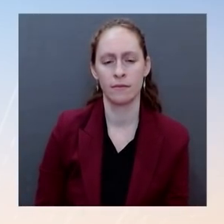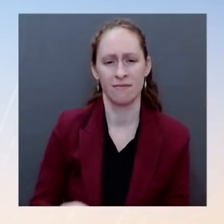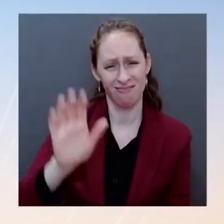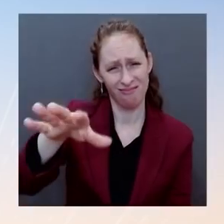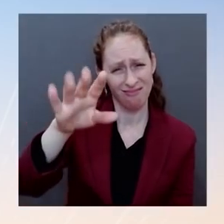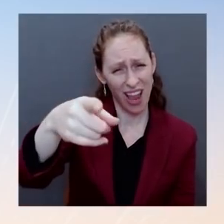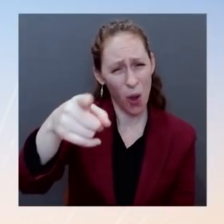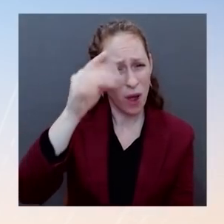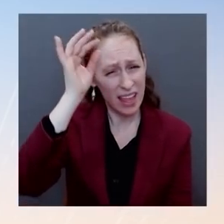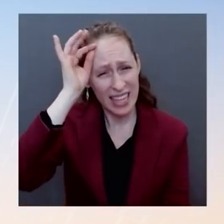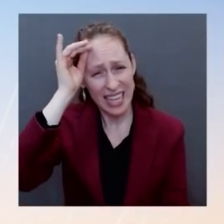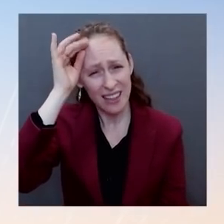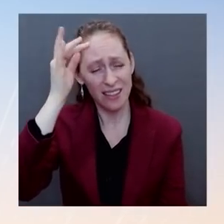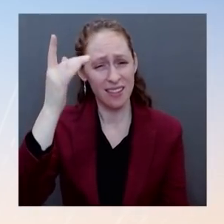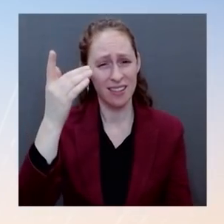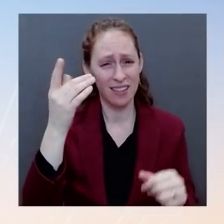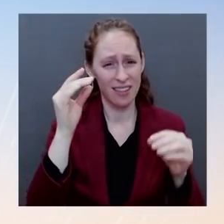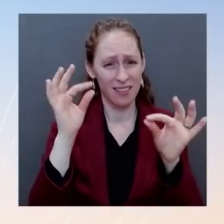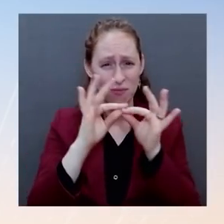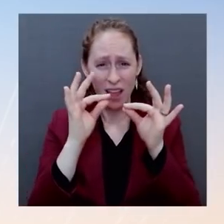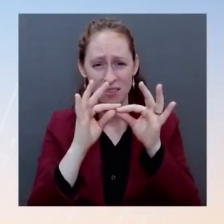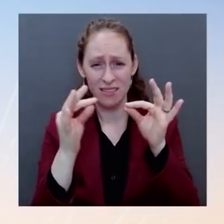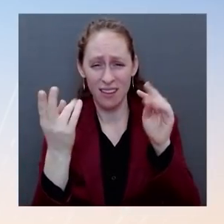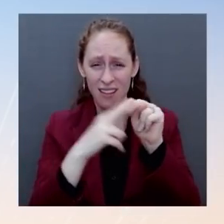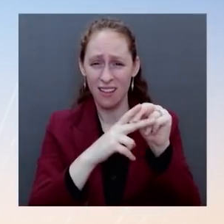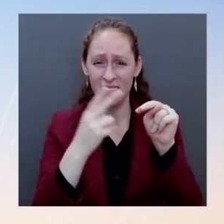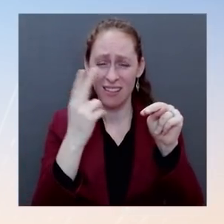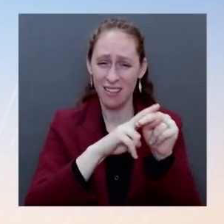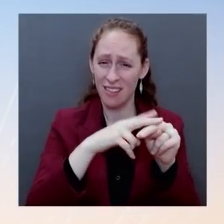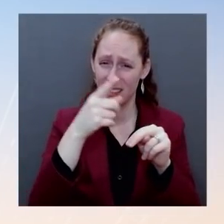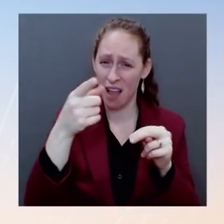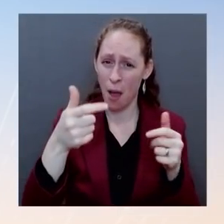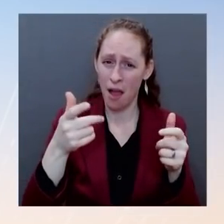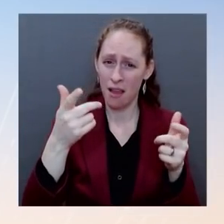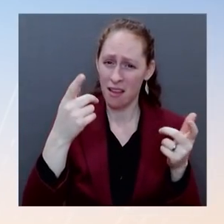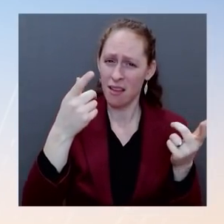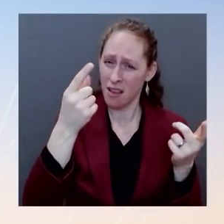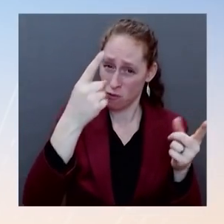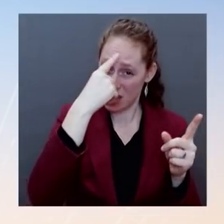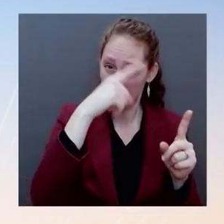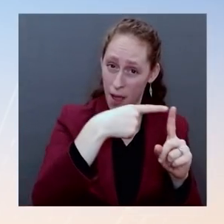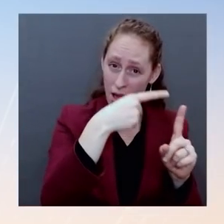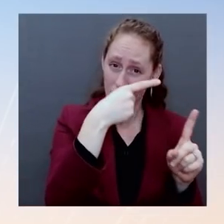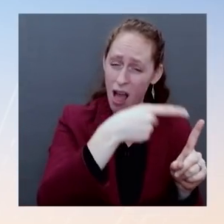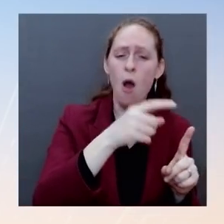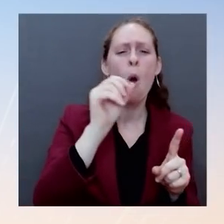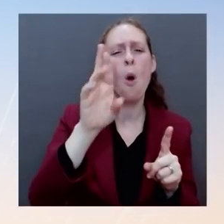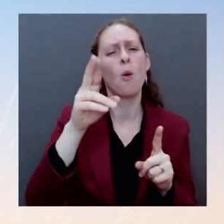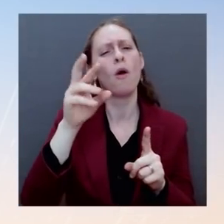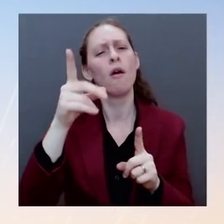Mr. Deese: So, I think the President laid out his thinking relatively -- in a sort of relatively detailed way in the context